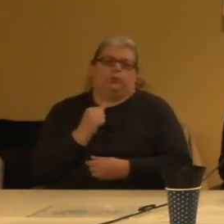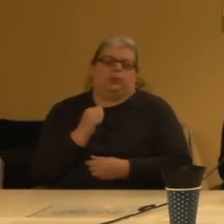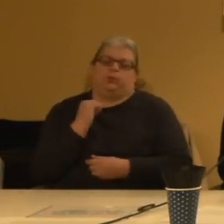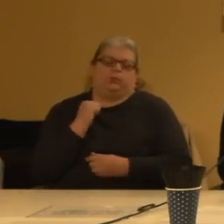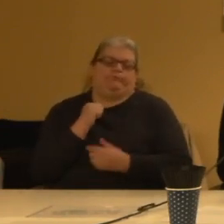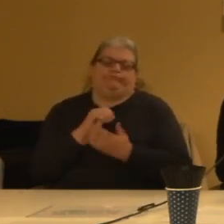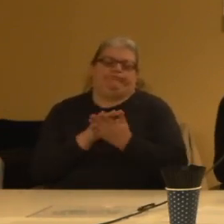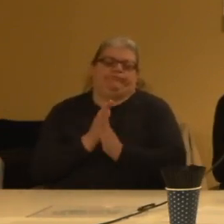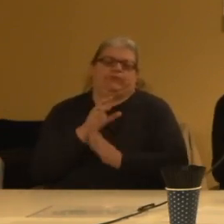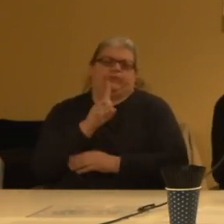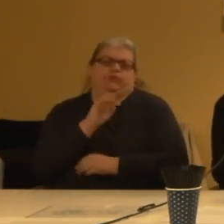I just won't do it.